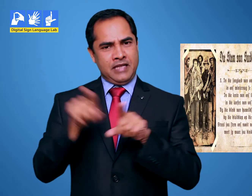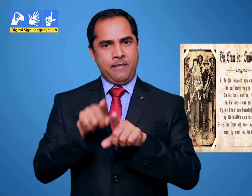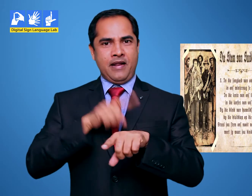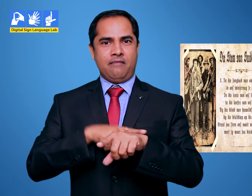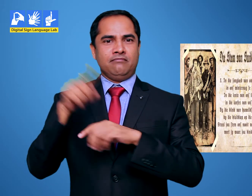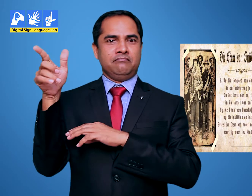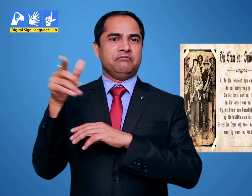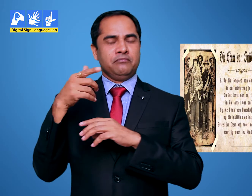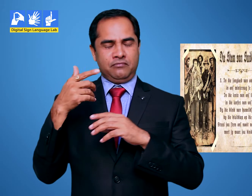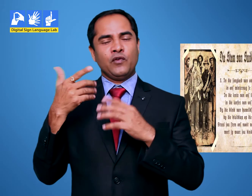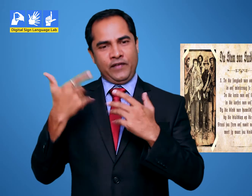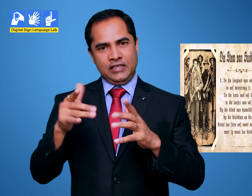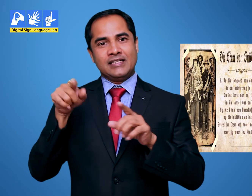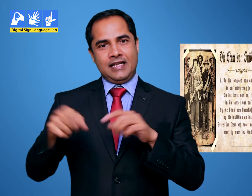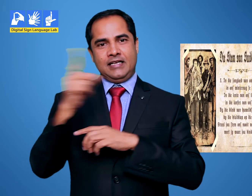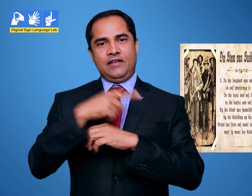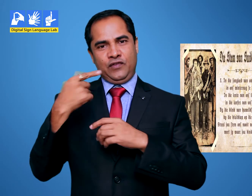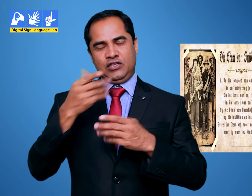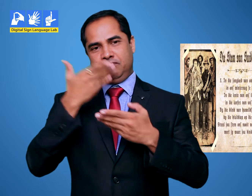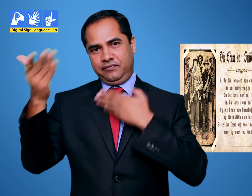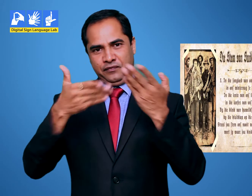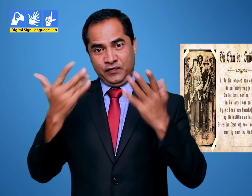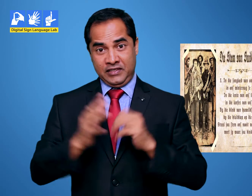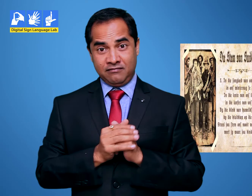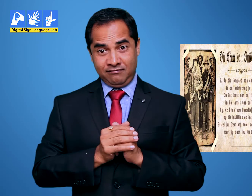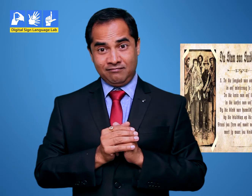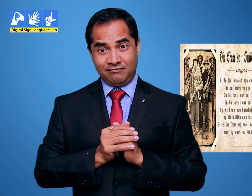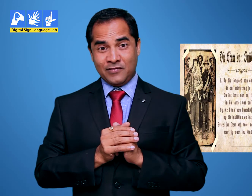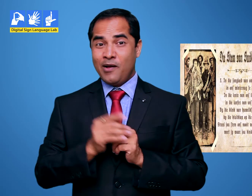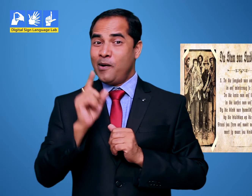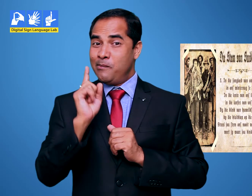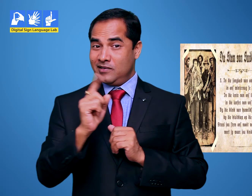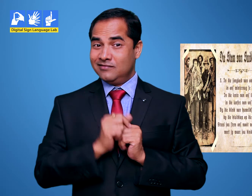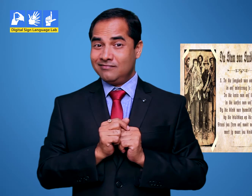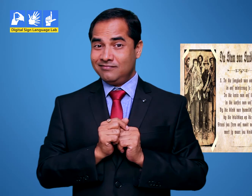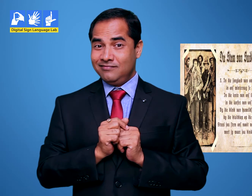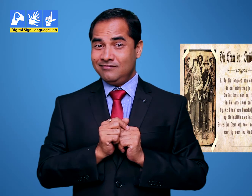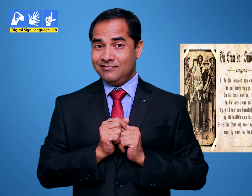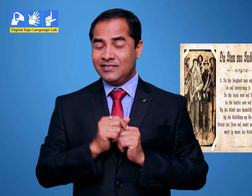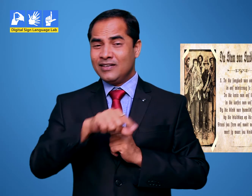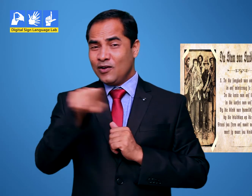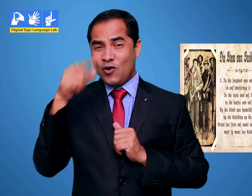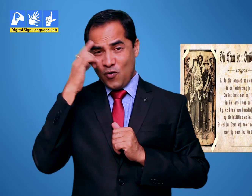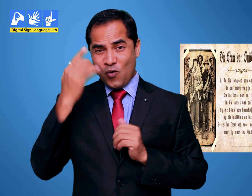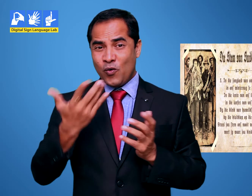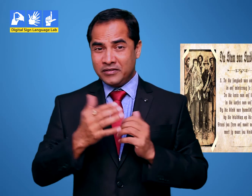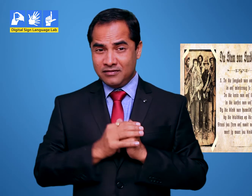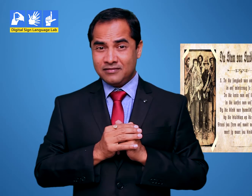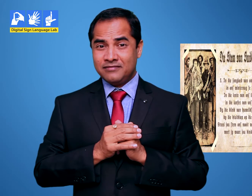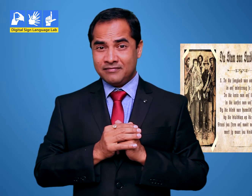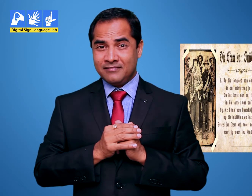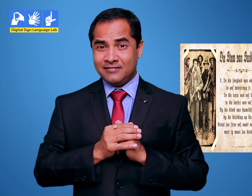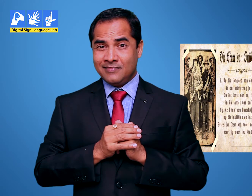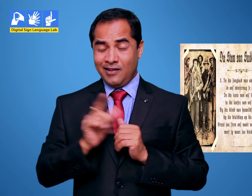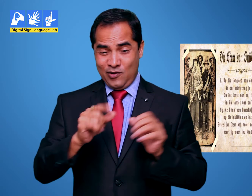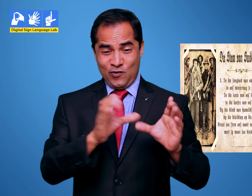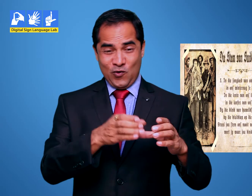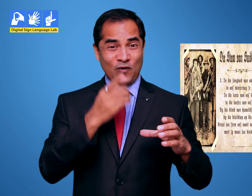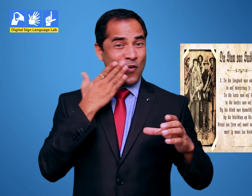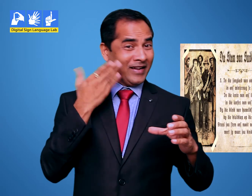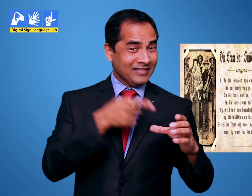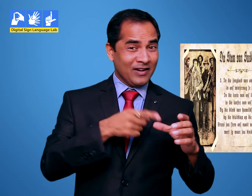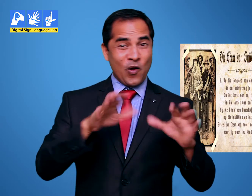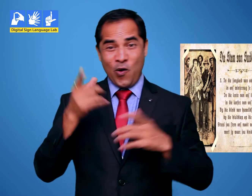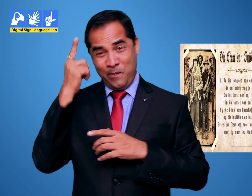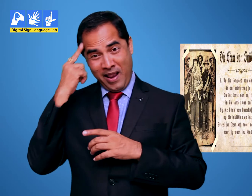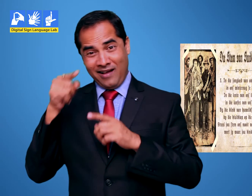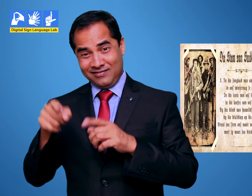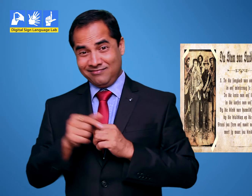of the Republic. Although that day, neither of the groups knew the lyrics of the anthem